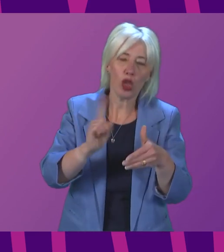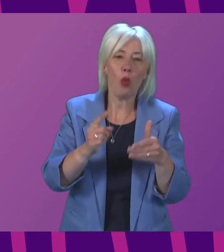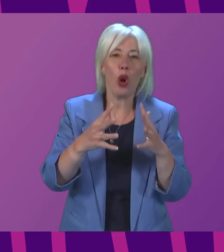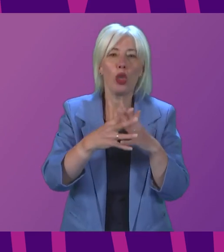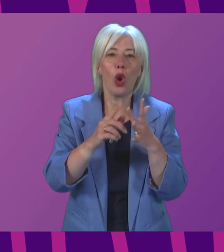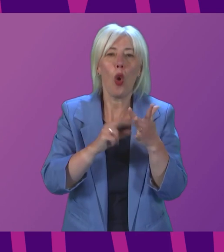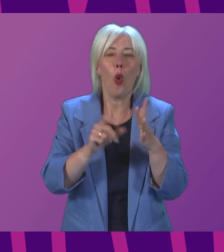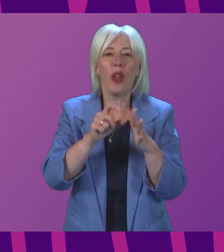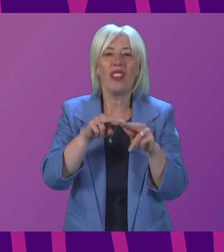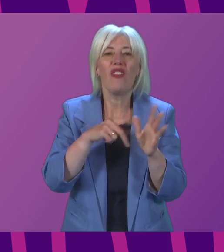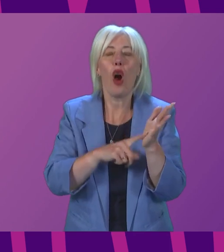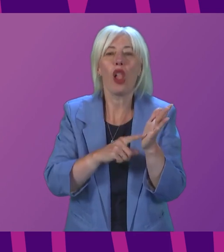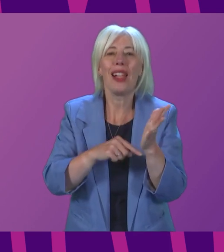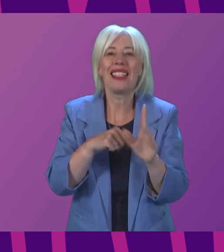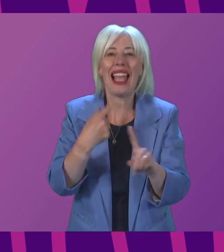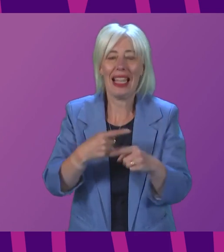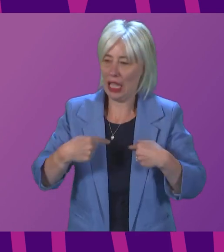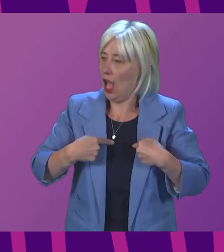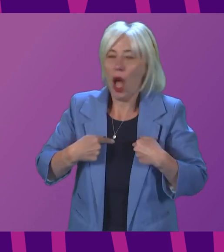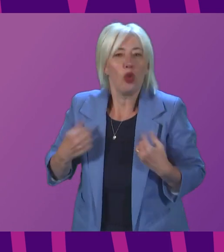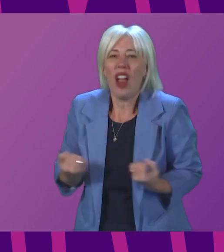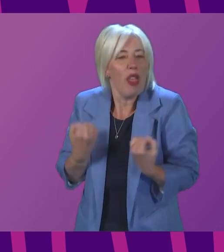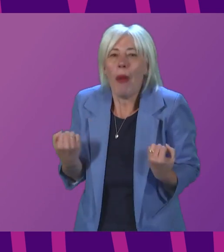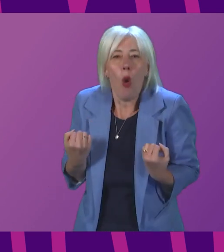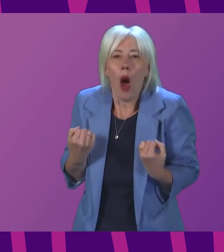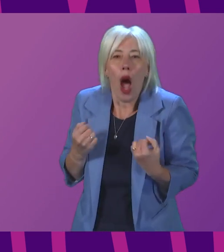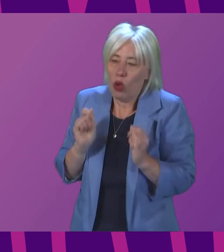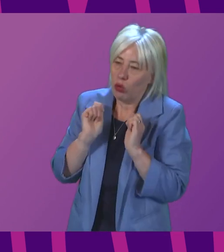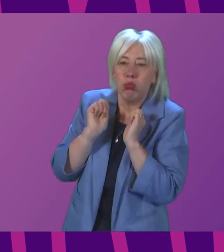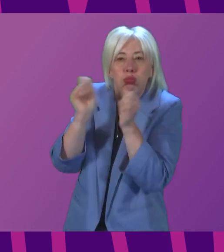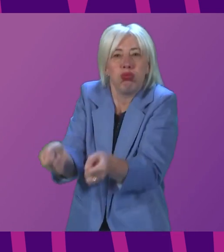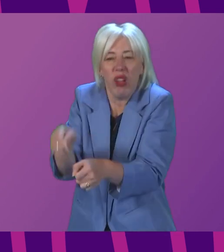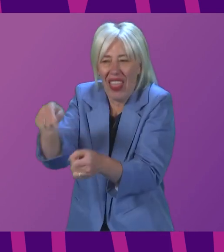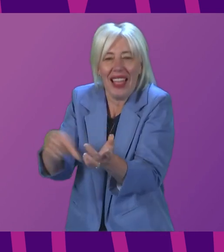The Scottish Government does not have the power to impose a windfall tax.